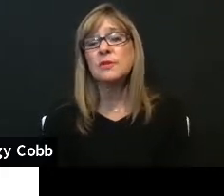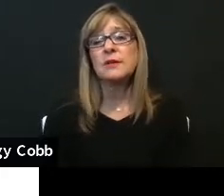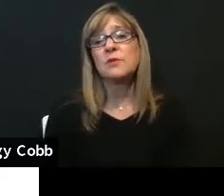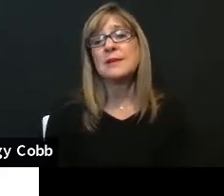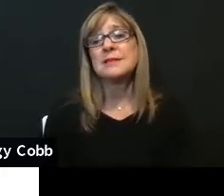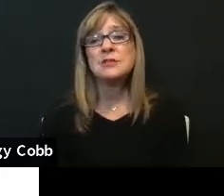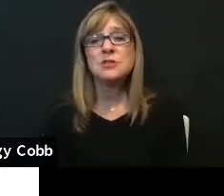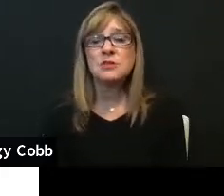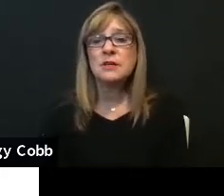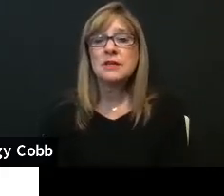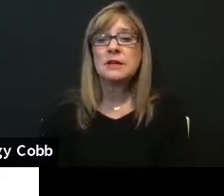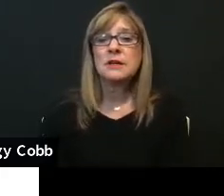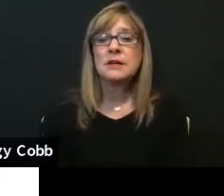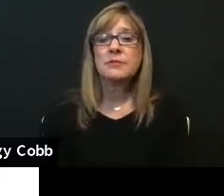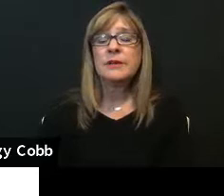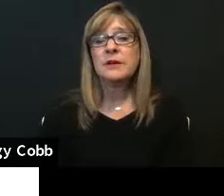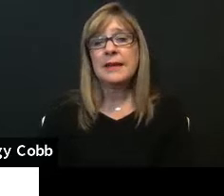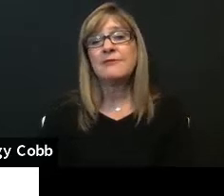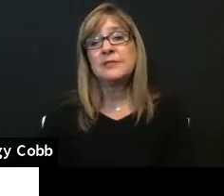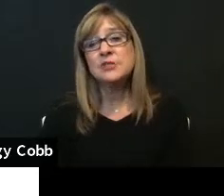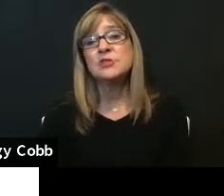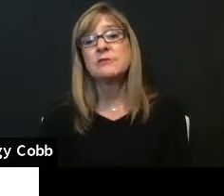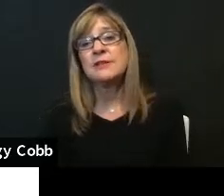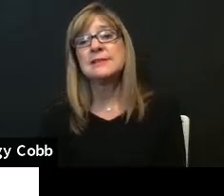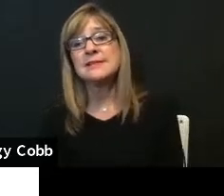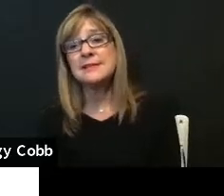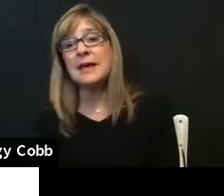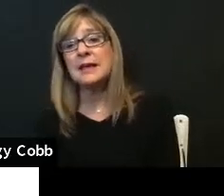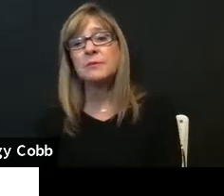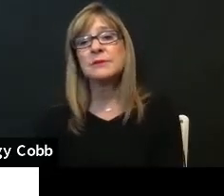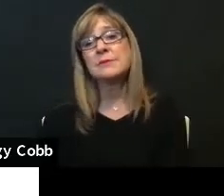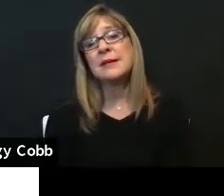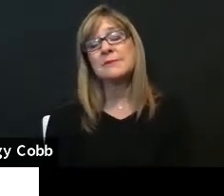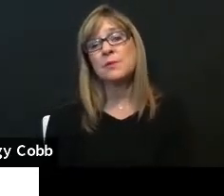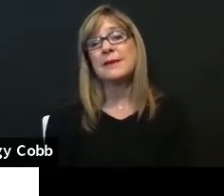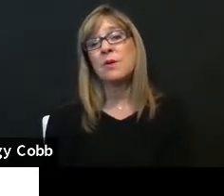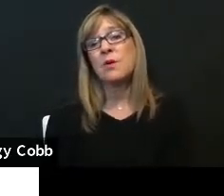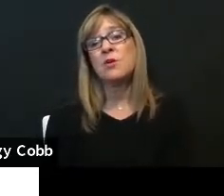or they don't know why the teacher there. They have teachers and friends that sign but sometimes when they go home